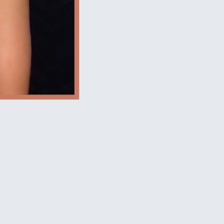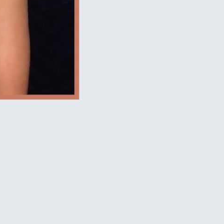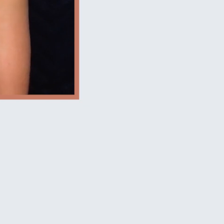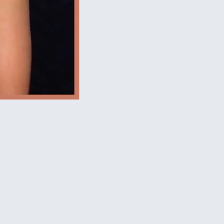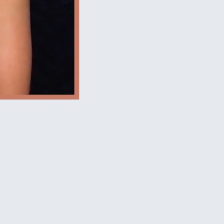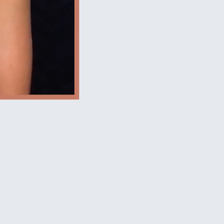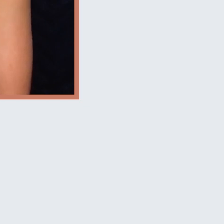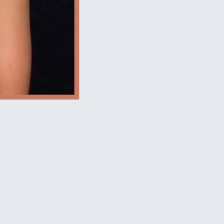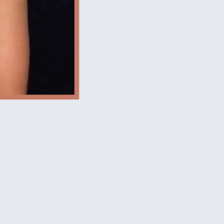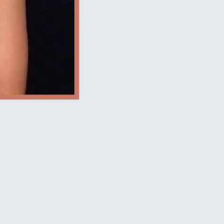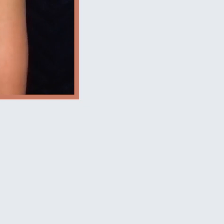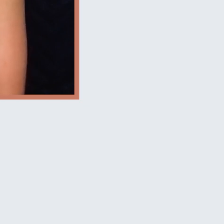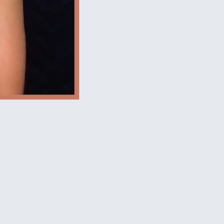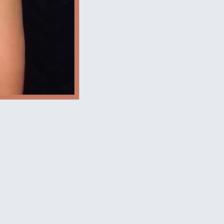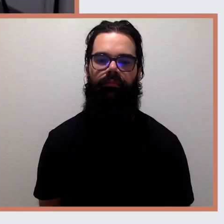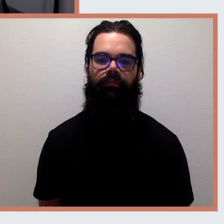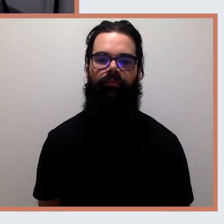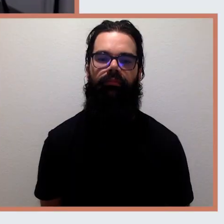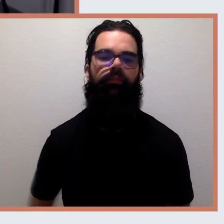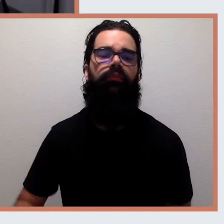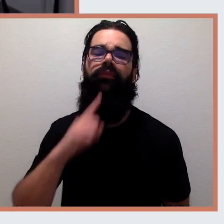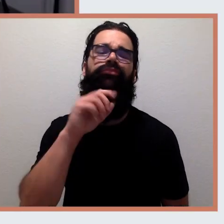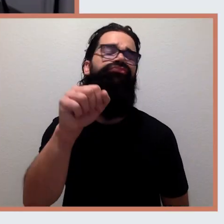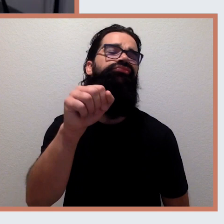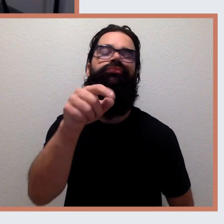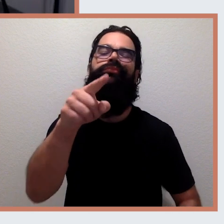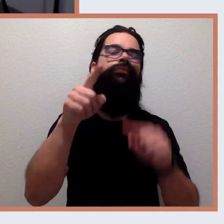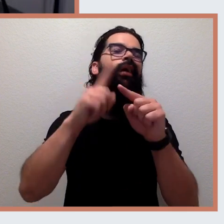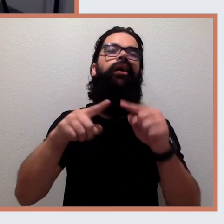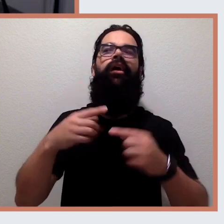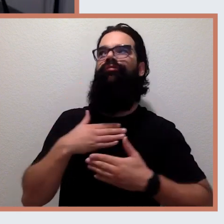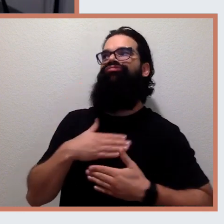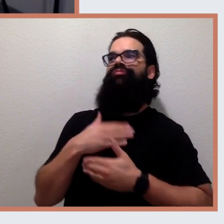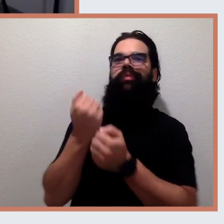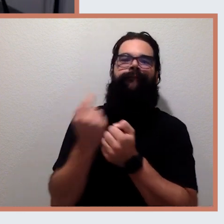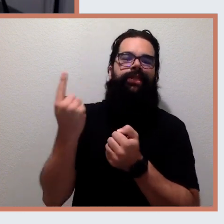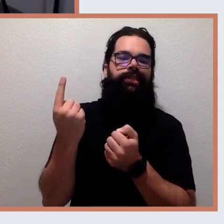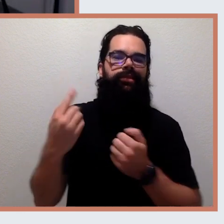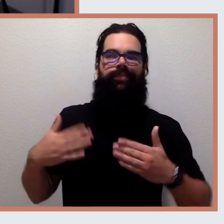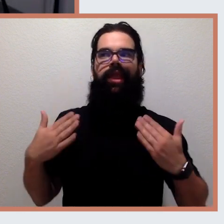and it minimizes their capability of having that role, but, again, I get it. I get the other perspective to get into the entertainment industry.